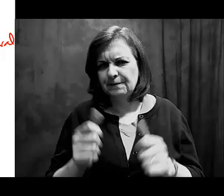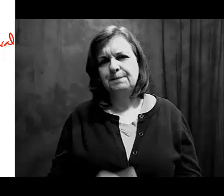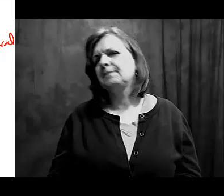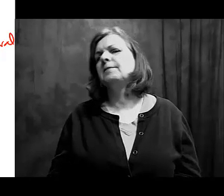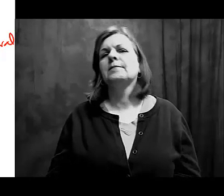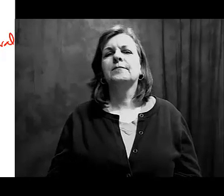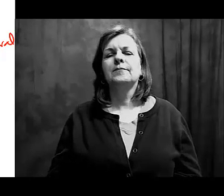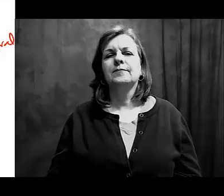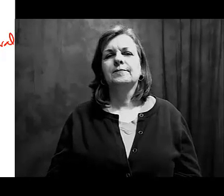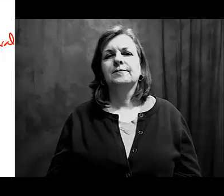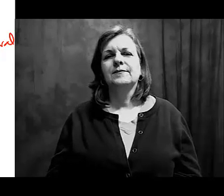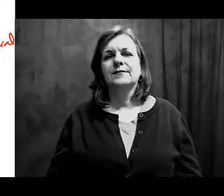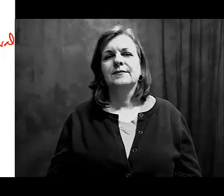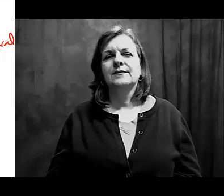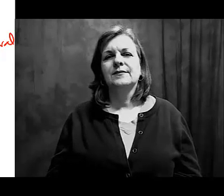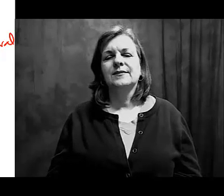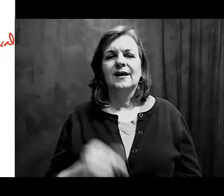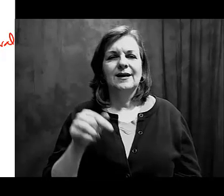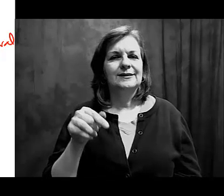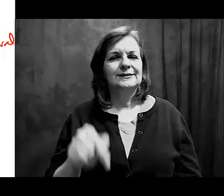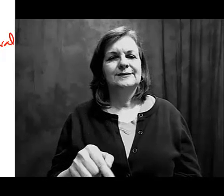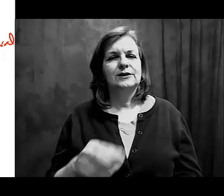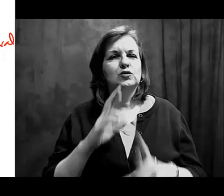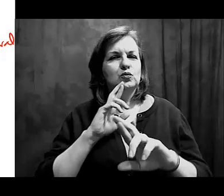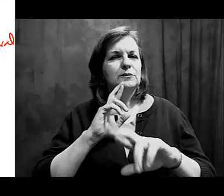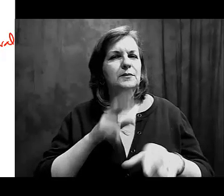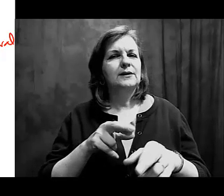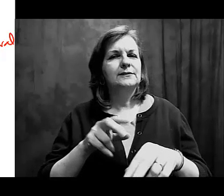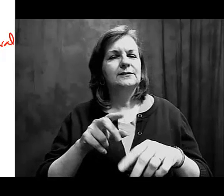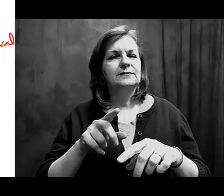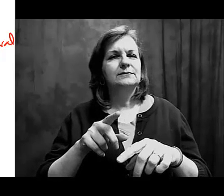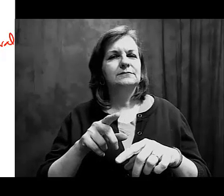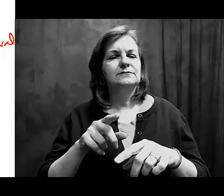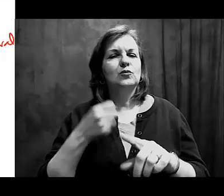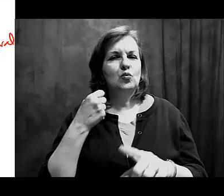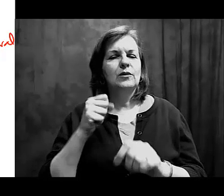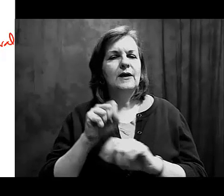we have to keep in mind that this is all survival!